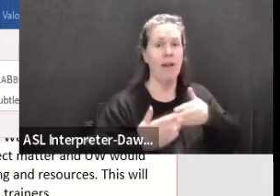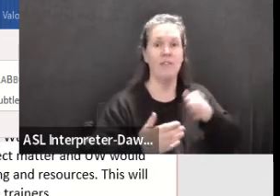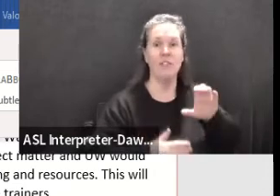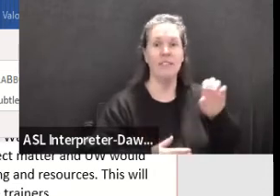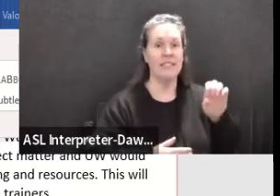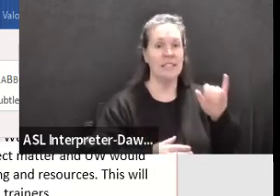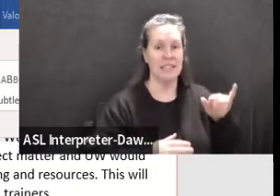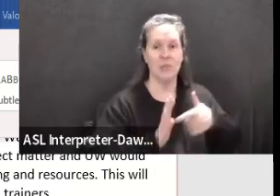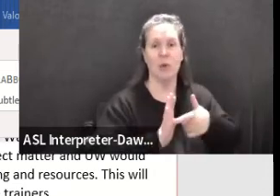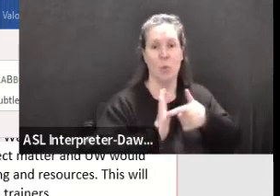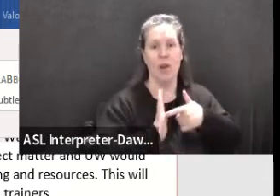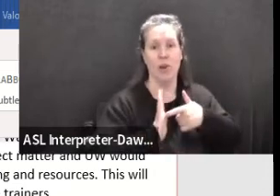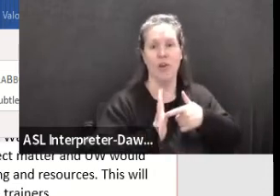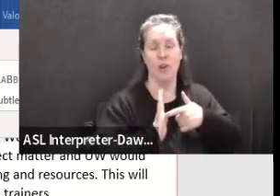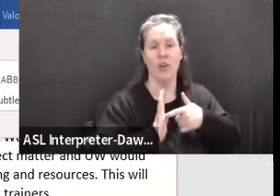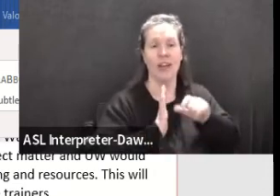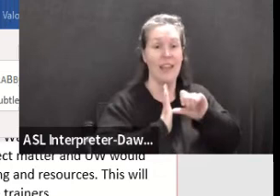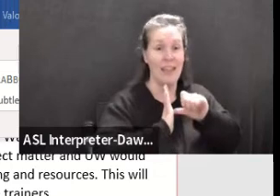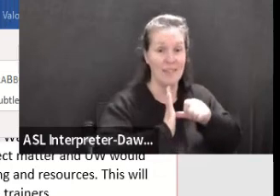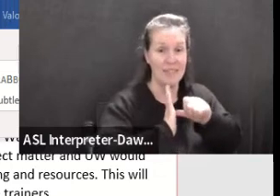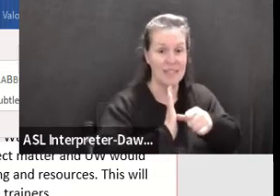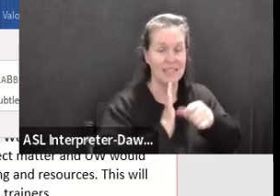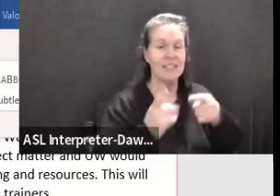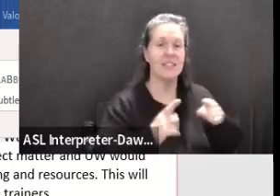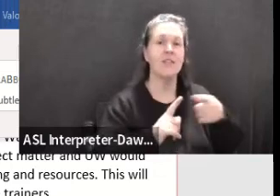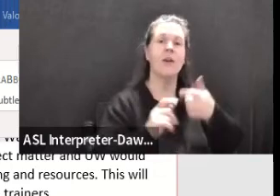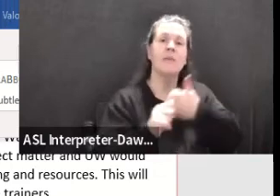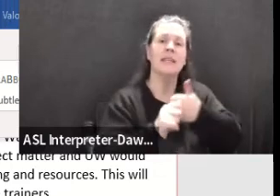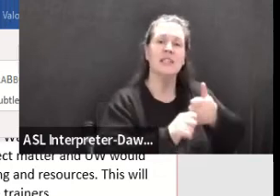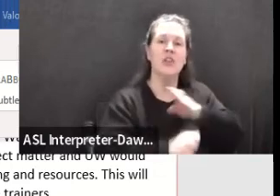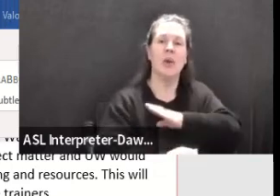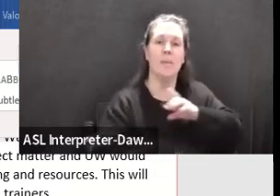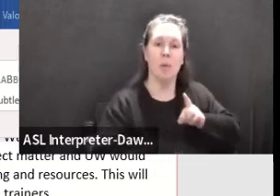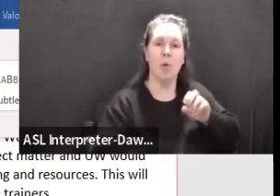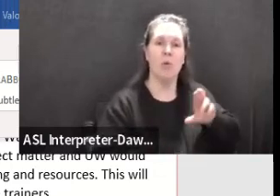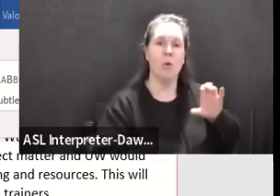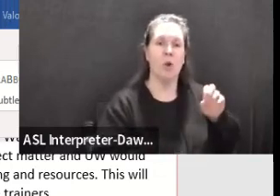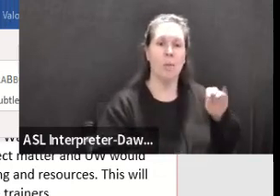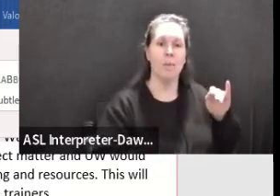and emphasis is done by each of the boards or commissions and putting emphasis